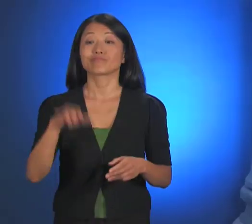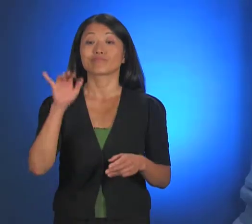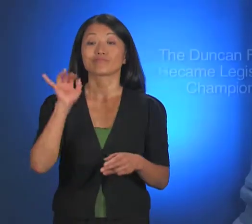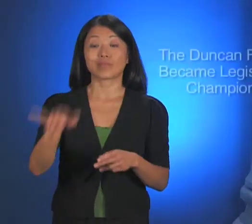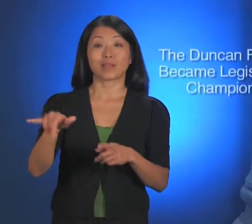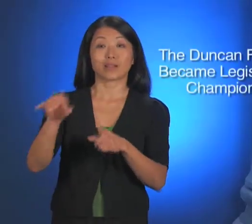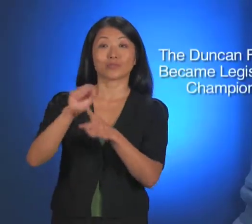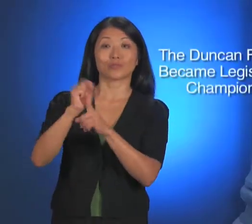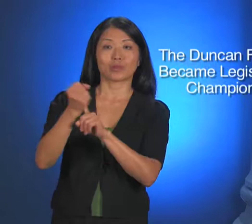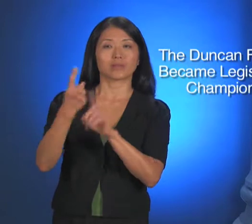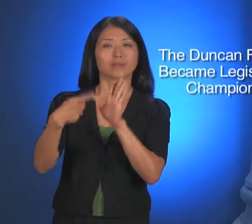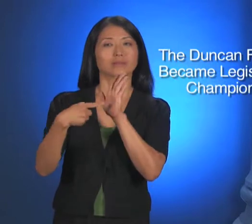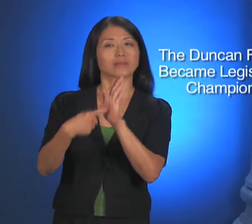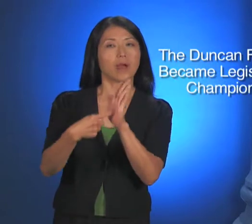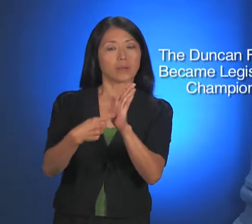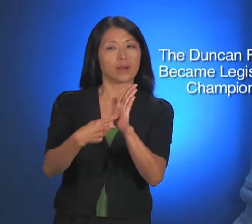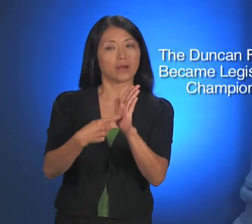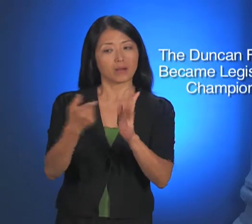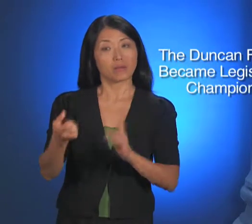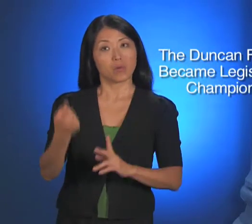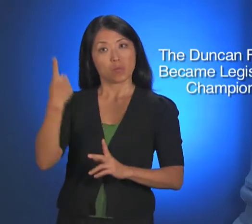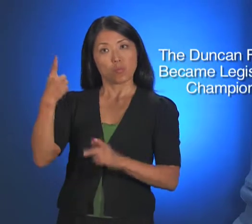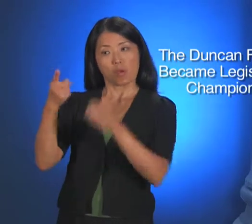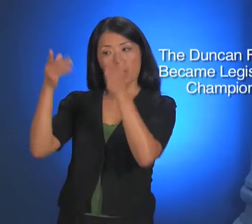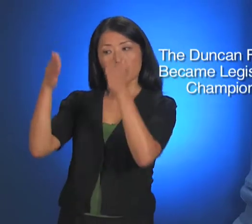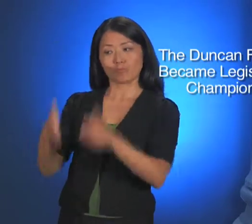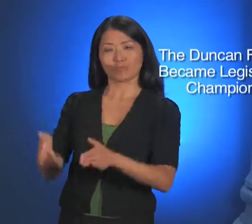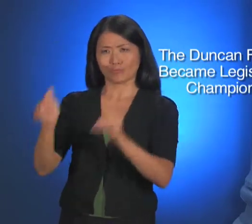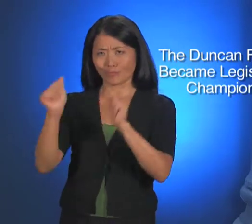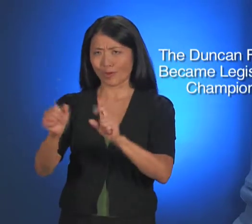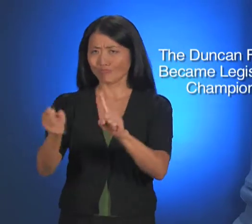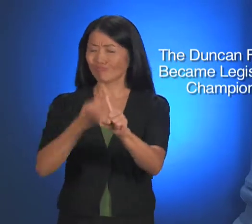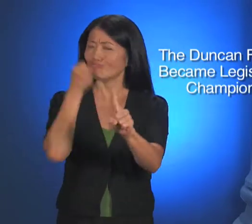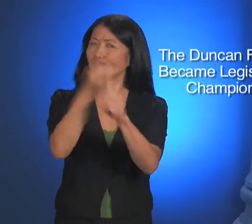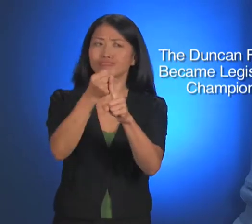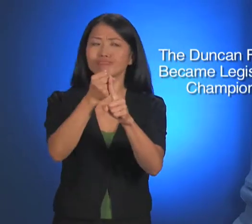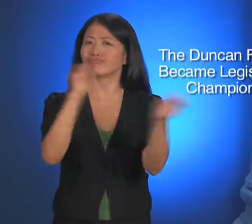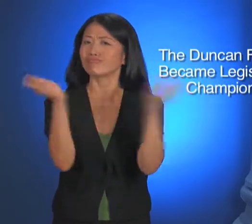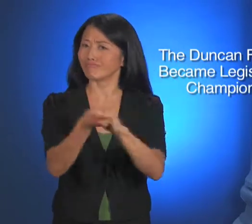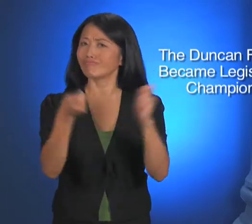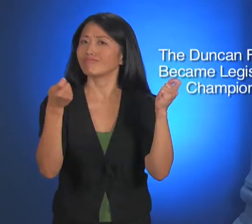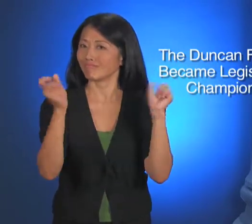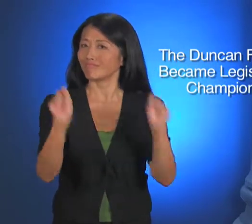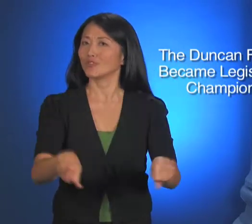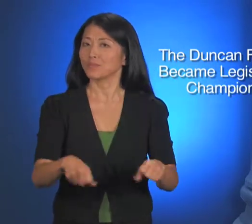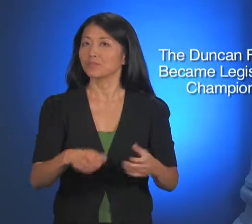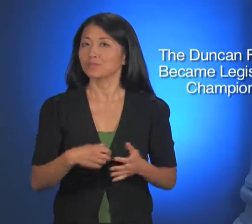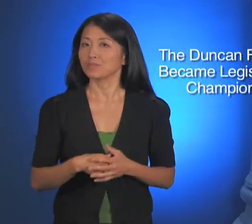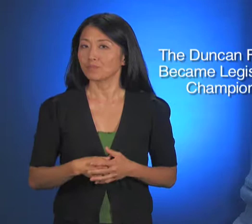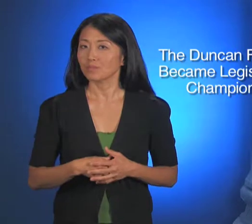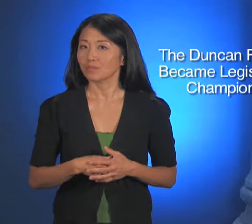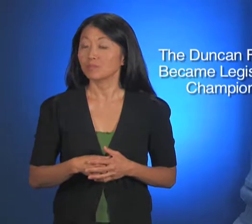The lesson that one person can make a big difference